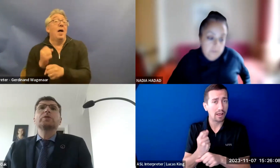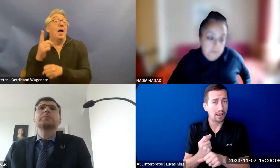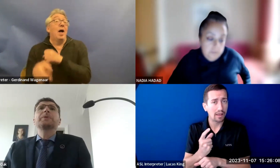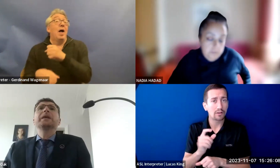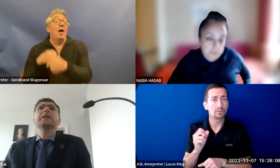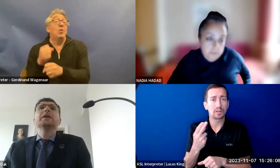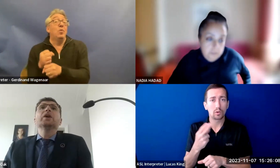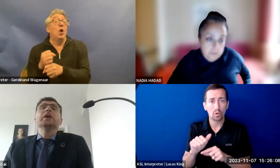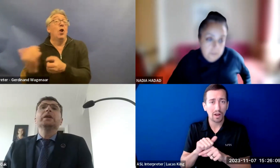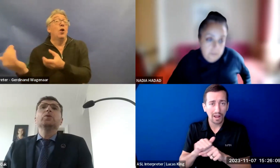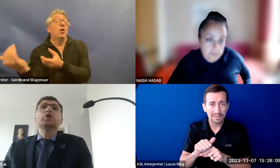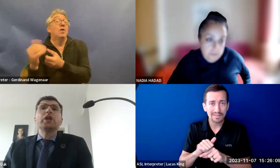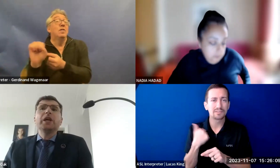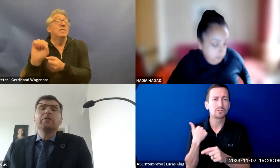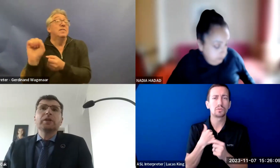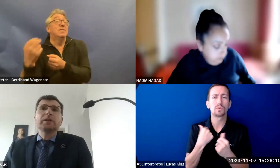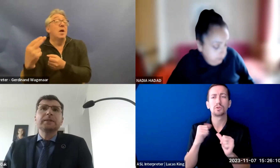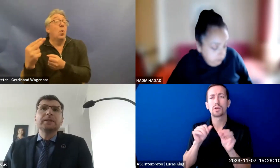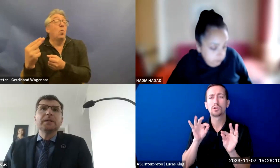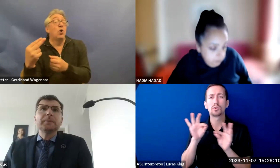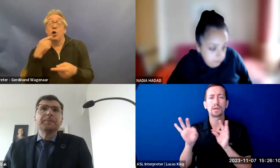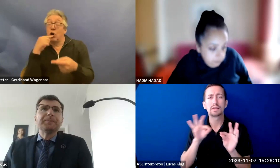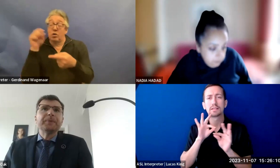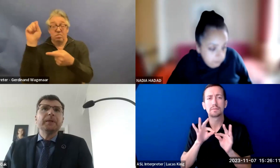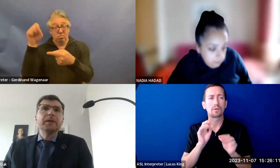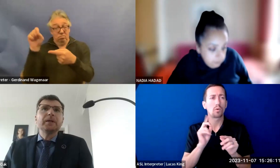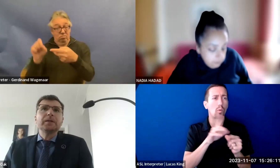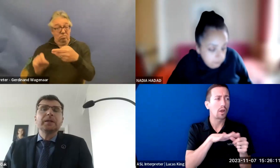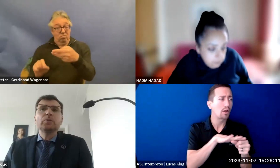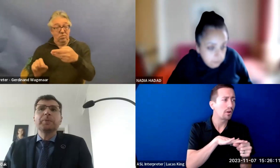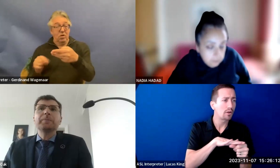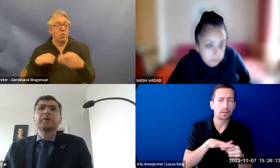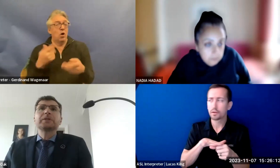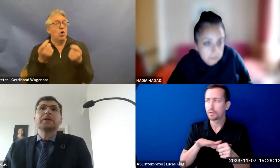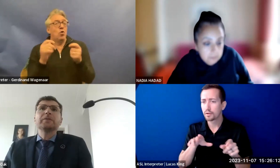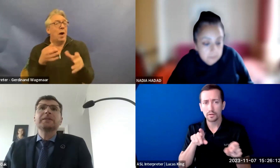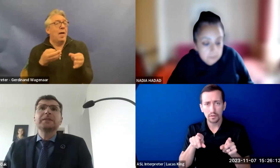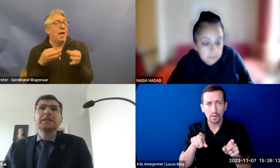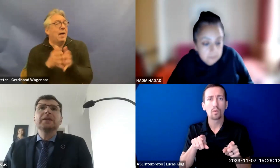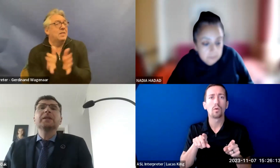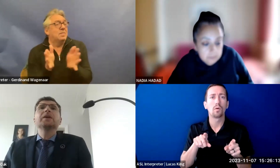where we try to explain in which areas the network members are investing in,